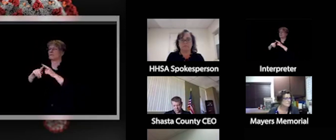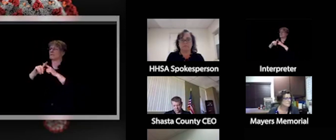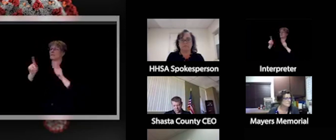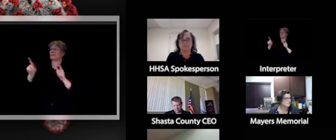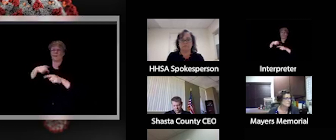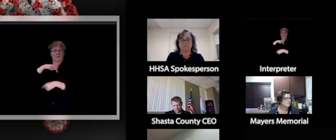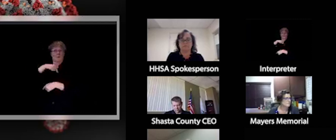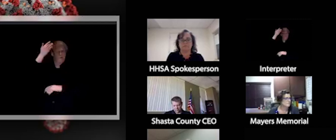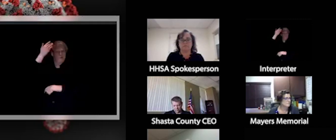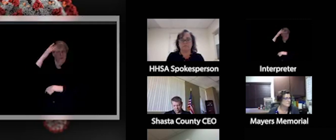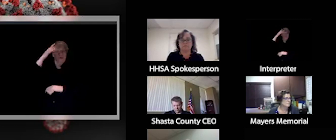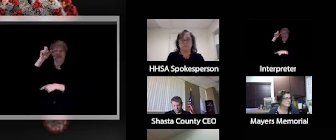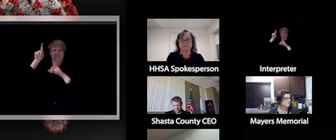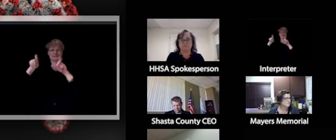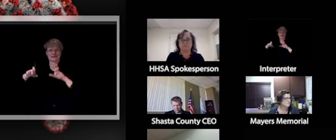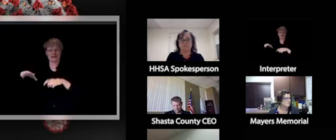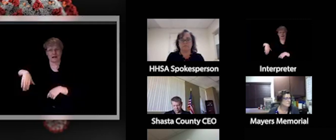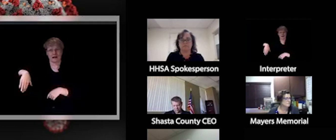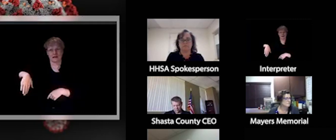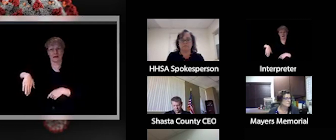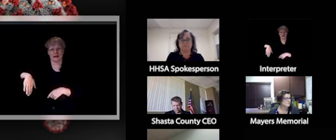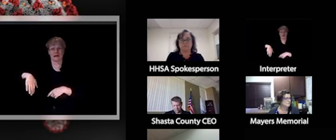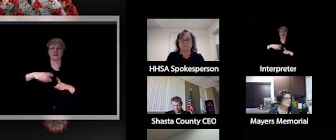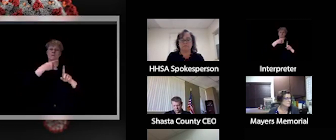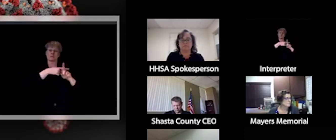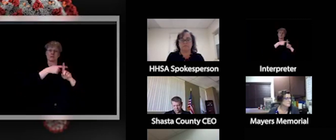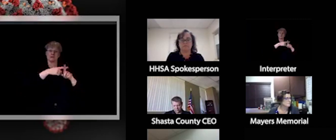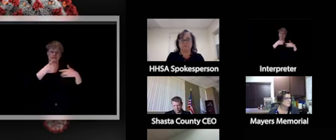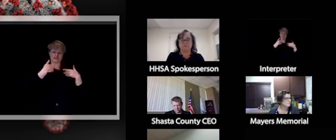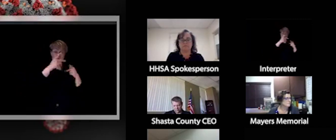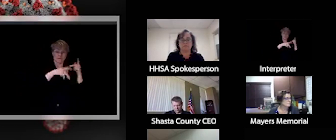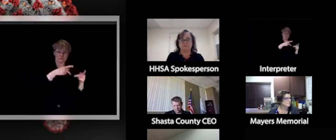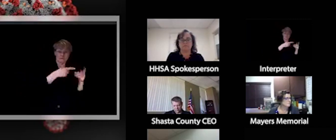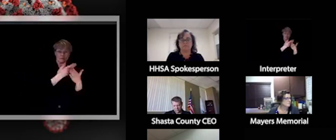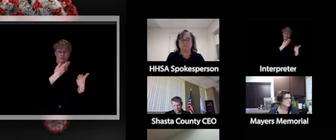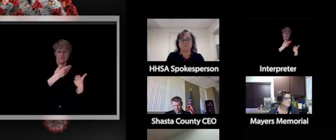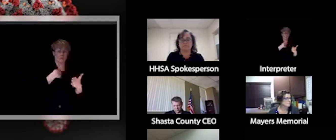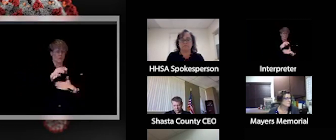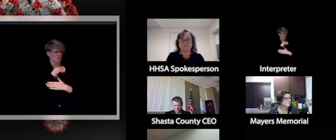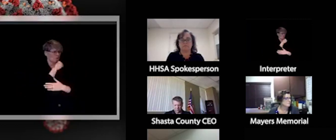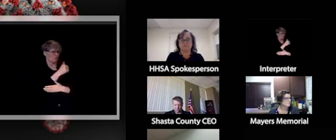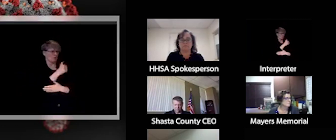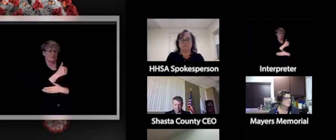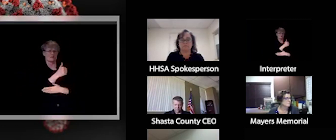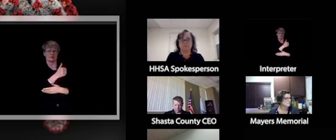of serious illness to be tested, so we weren’t counting them. So, I don’t know that the